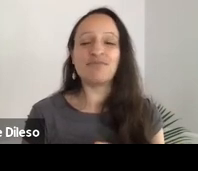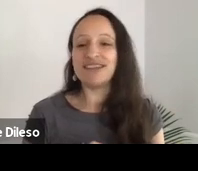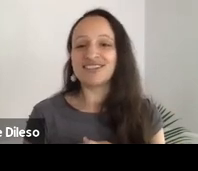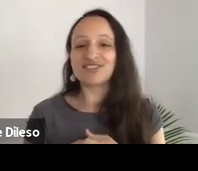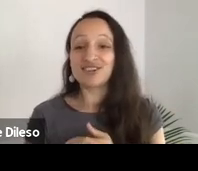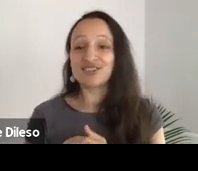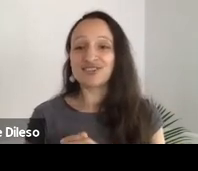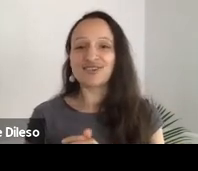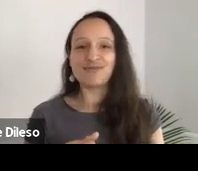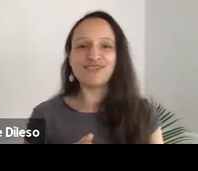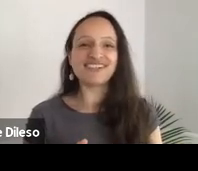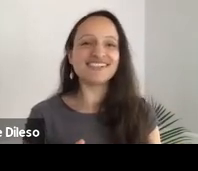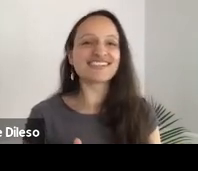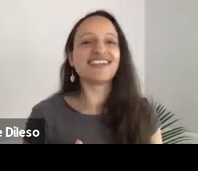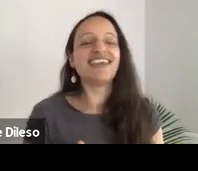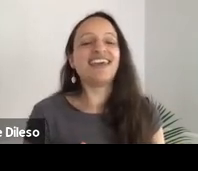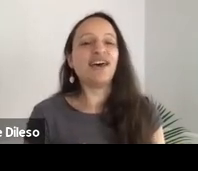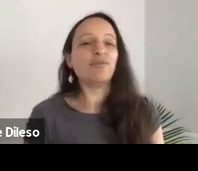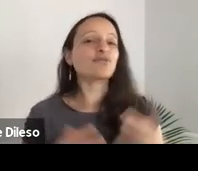We get some really amazing structures from visitors.